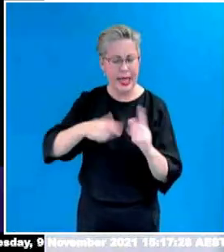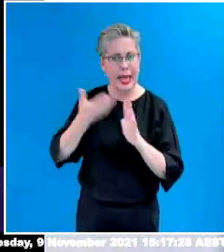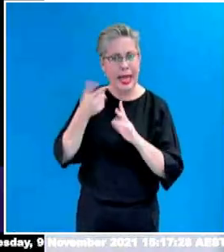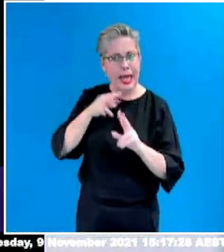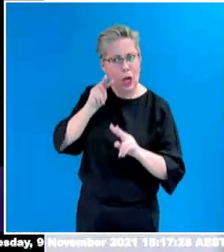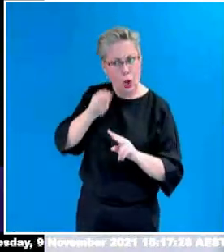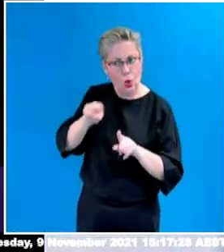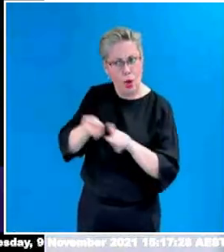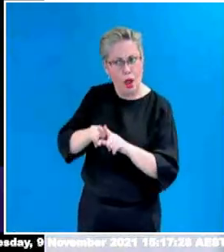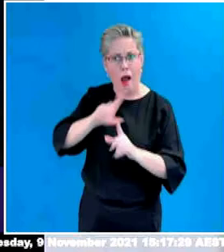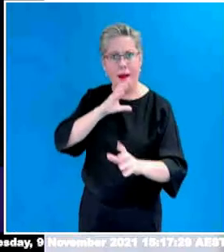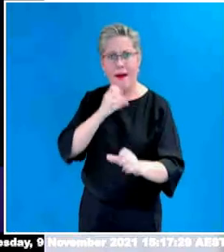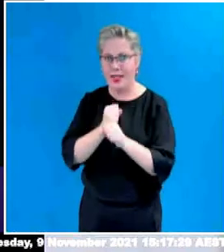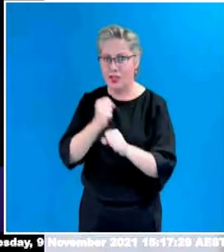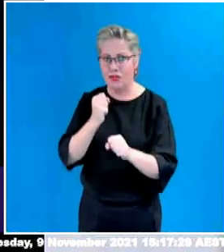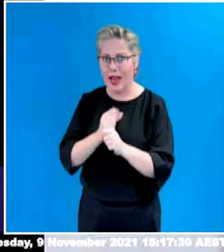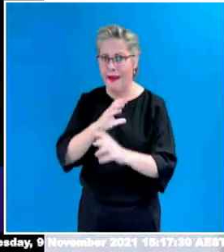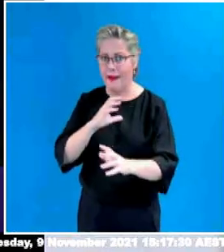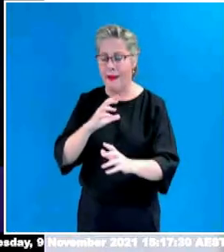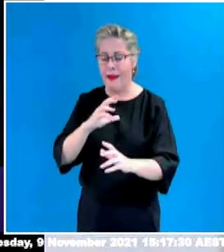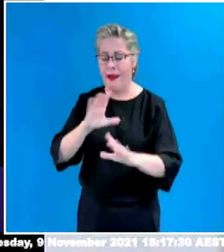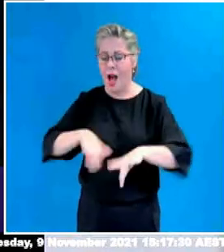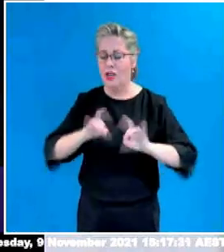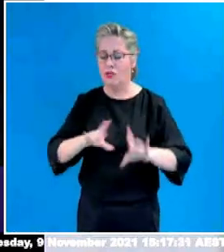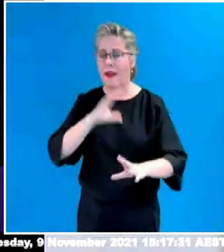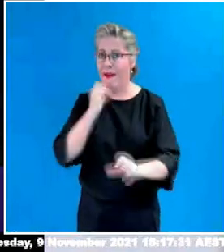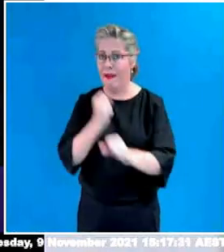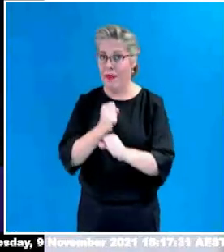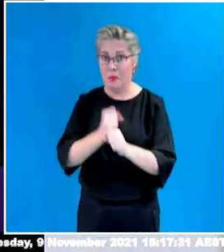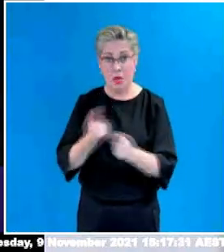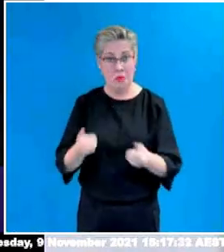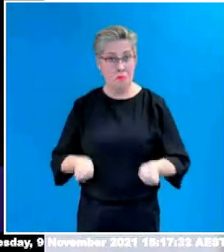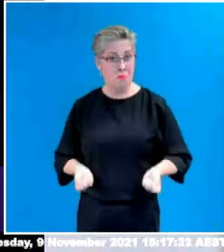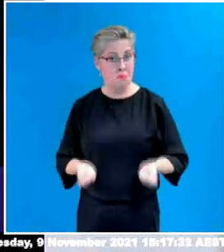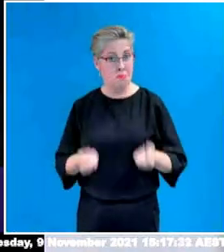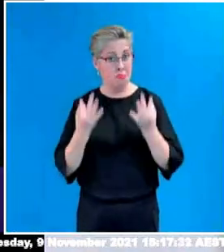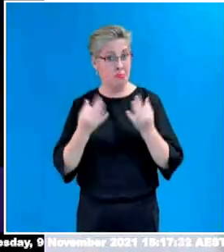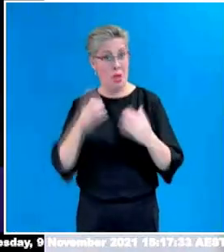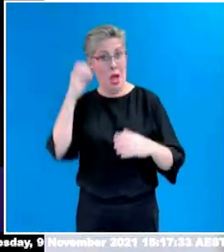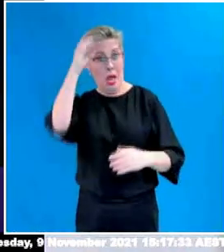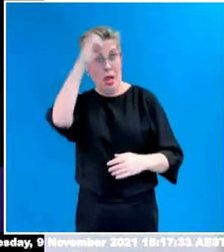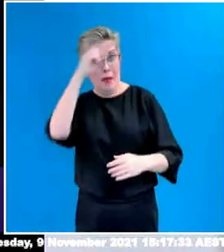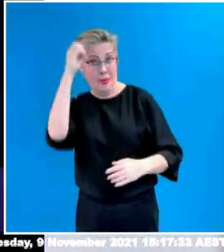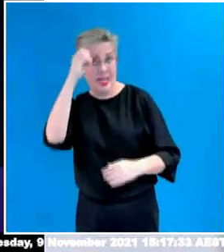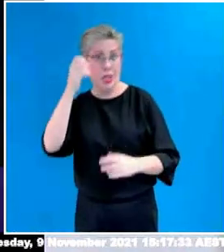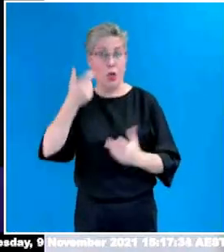view on whether a concept of transformative equality